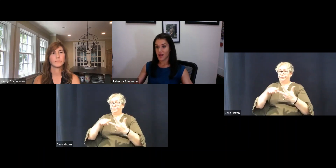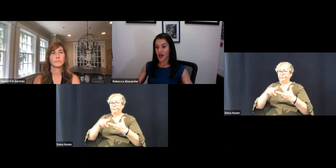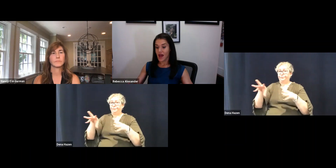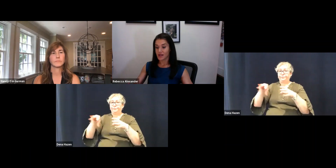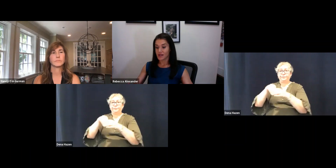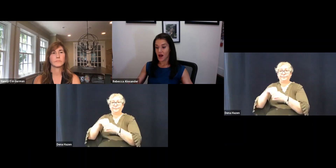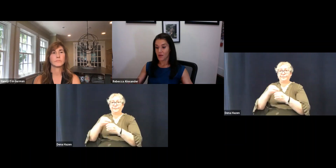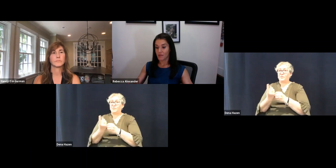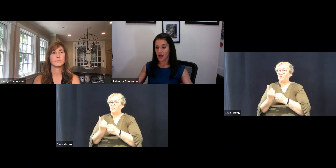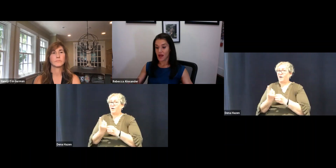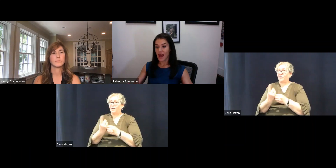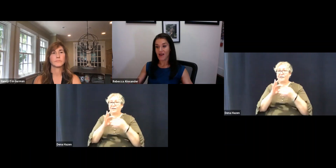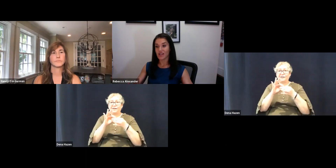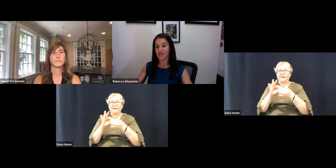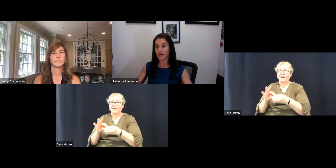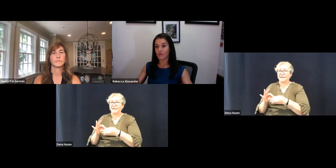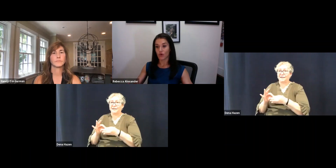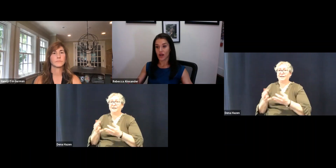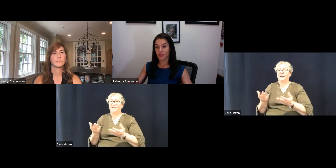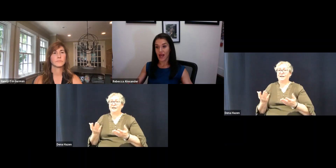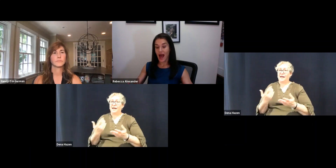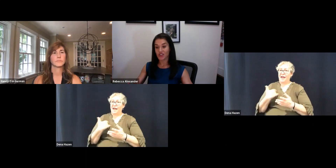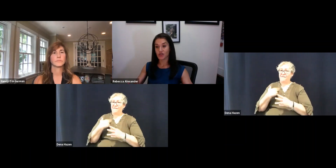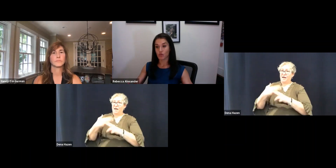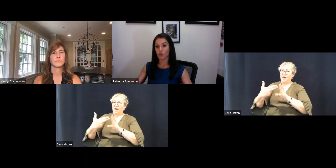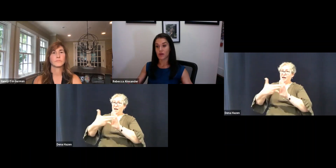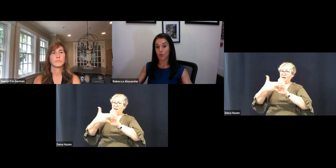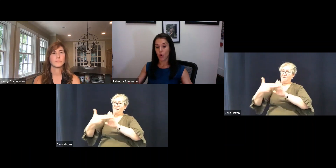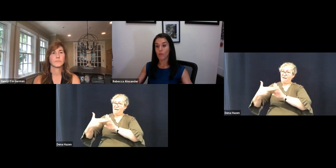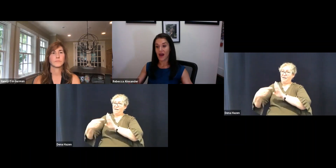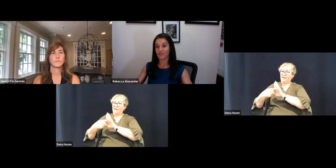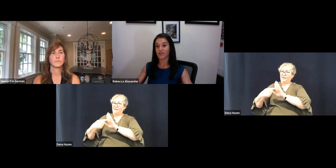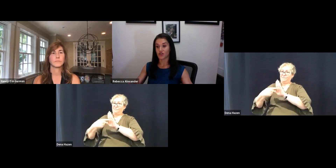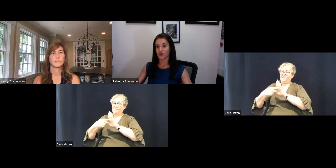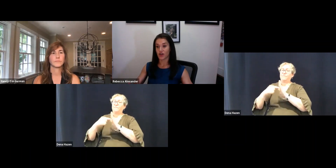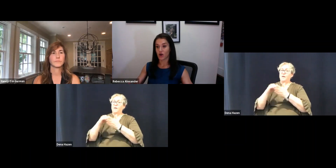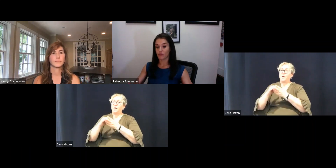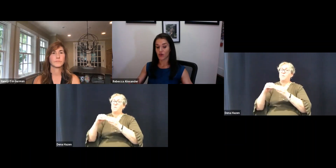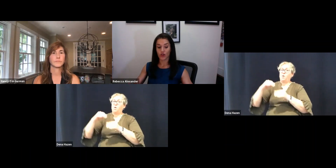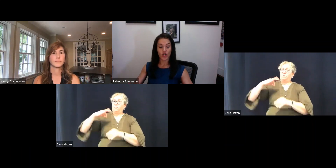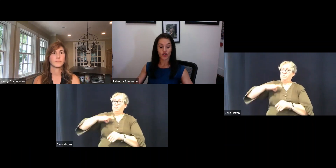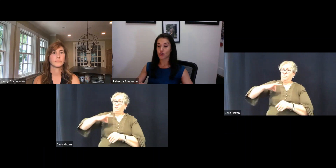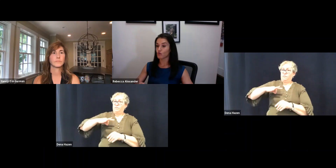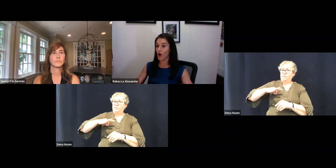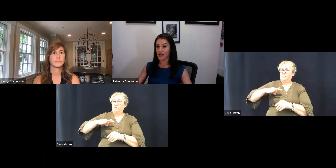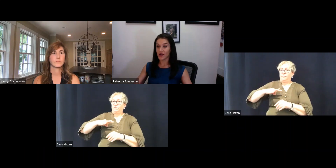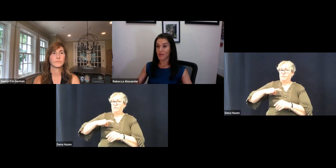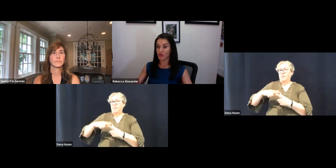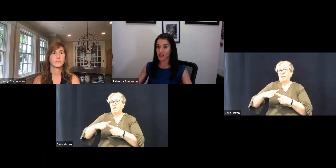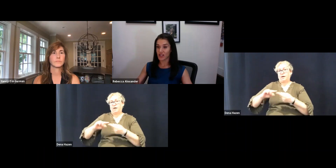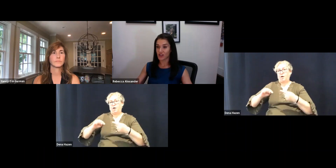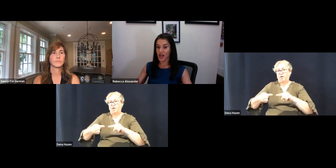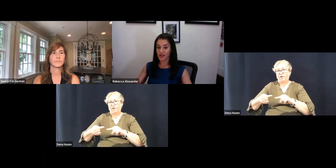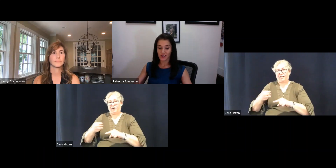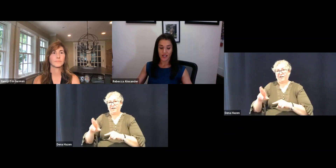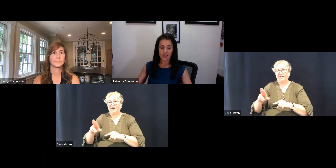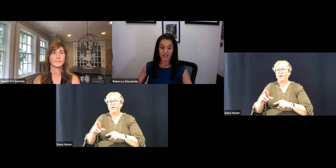And having a name for it I think actually will be more beneficial than harmful. You're right about the internet.